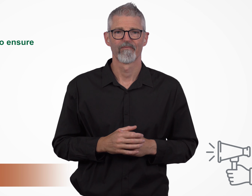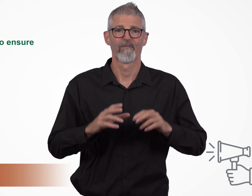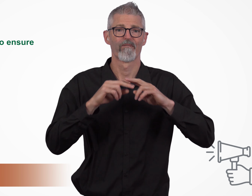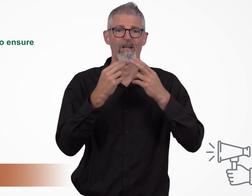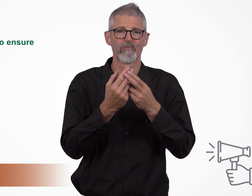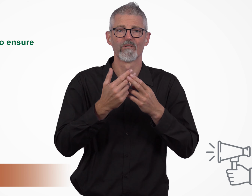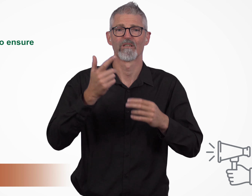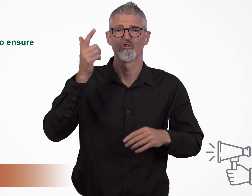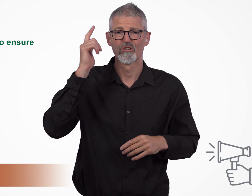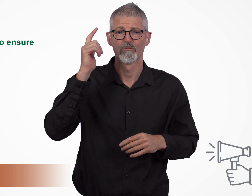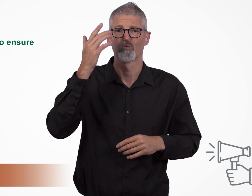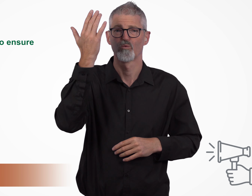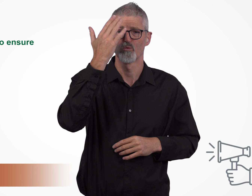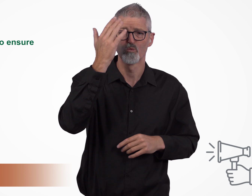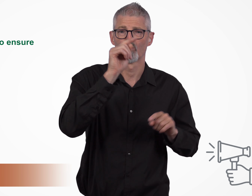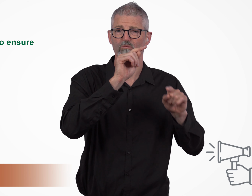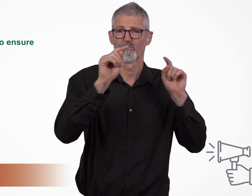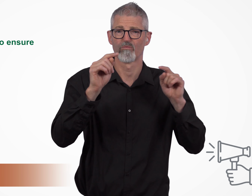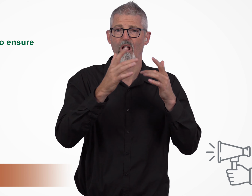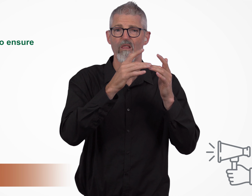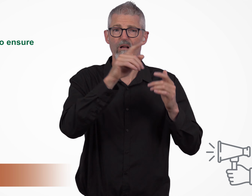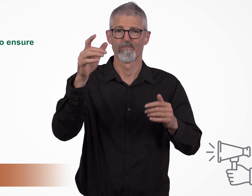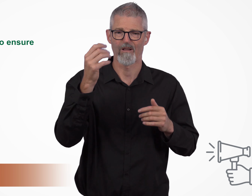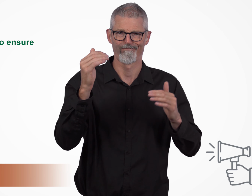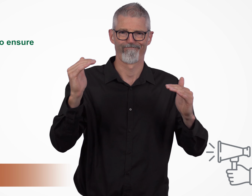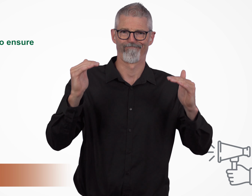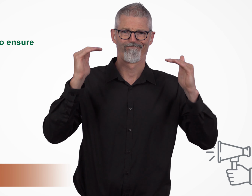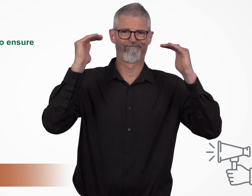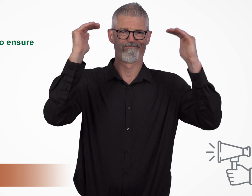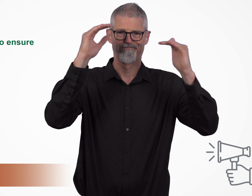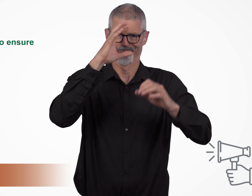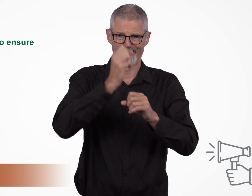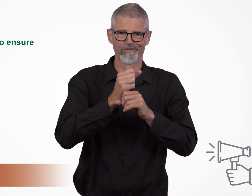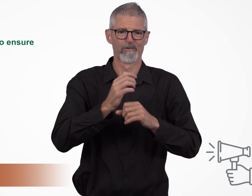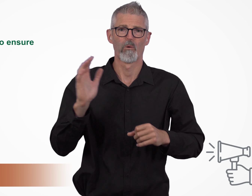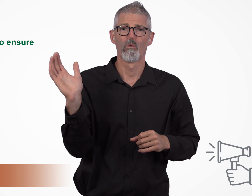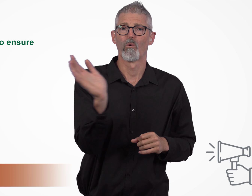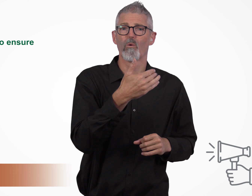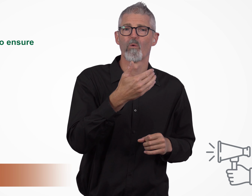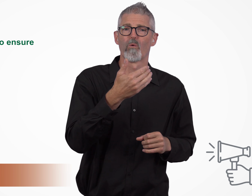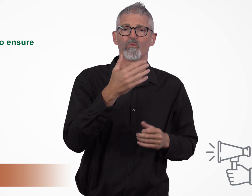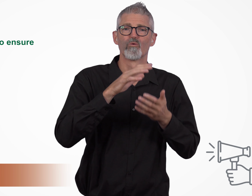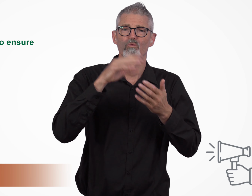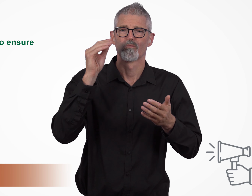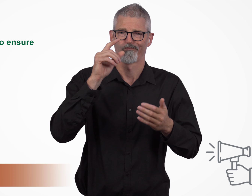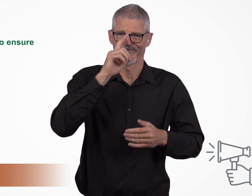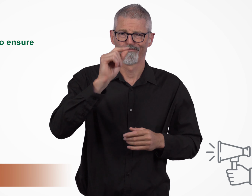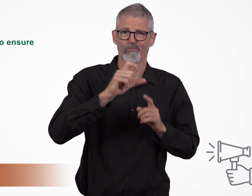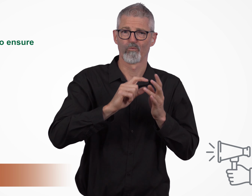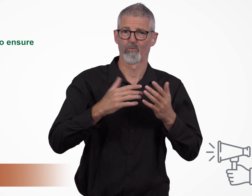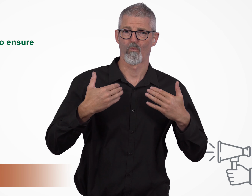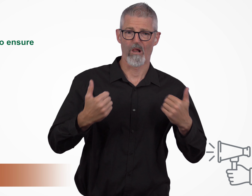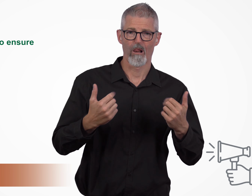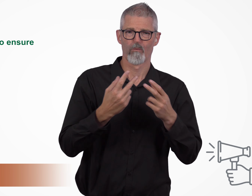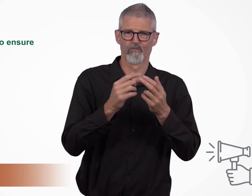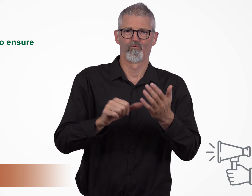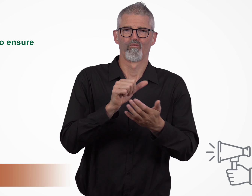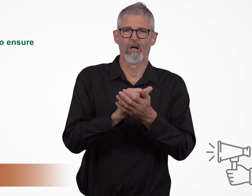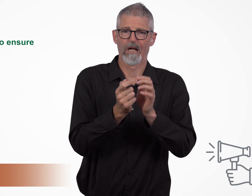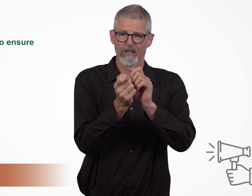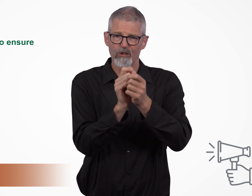Families, teachers, schools, and stakeholders have high expectations and believe all students can flourish with the adjustments